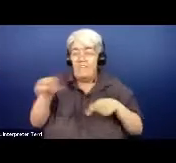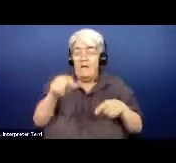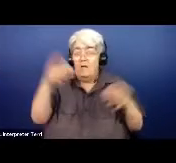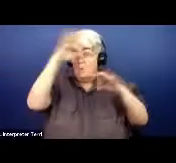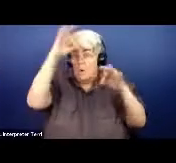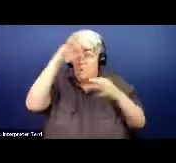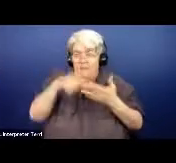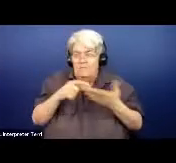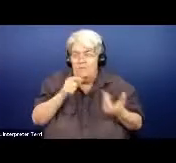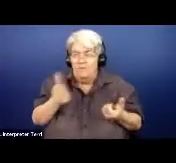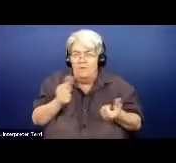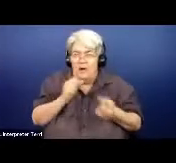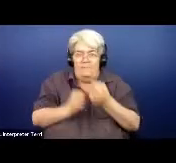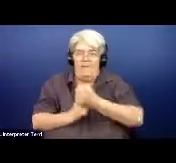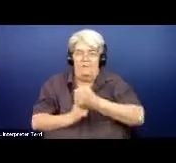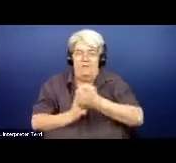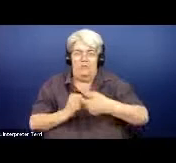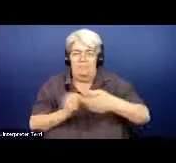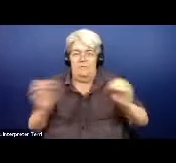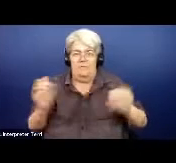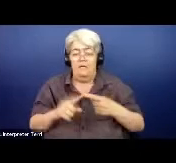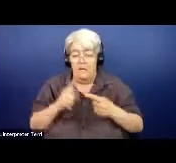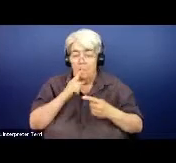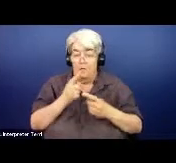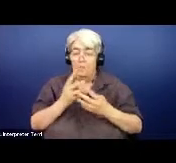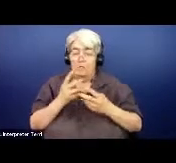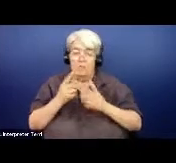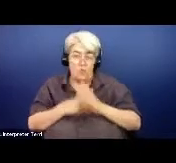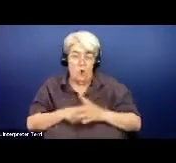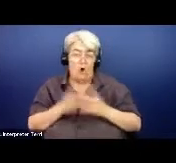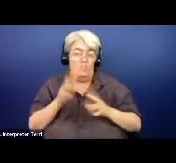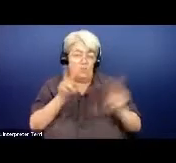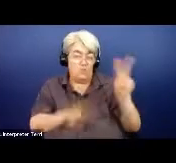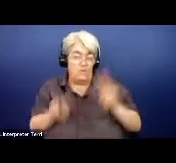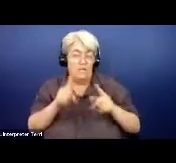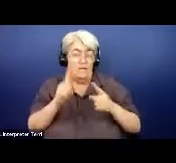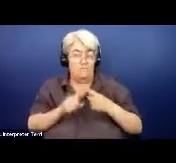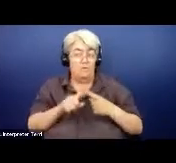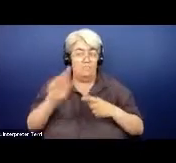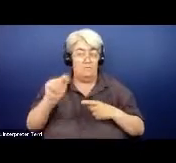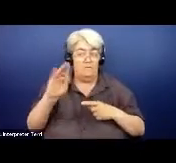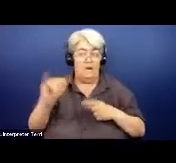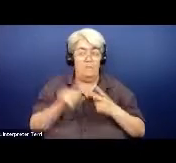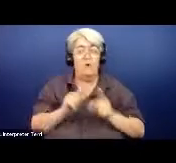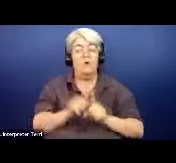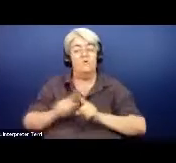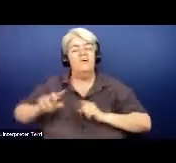We would be implementing screening for brain injury. We would be looking at some secondary screening. If we know a person has